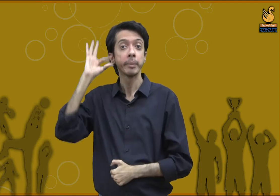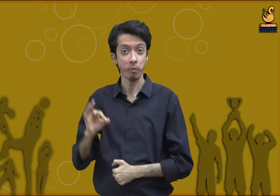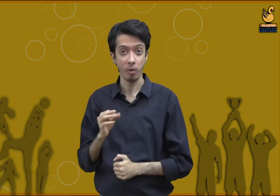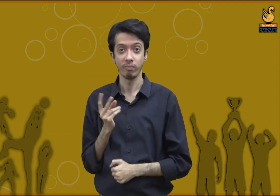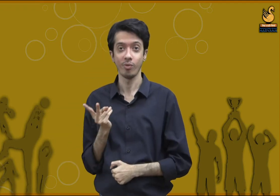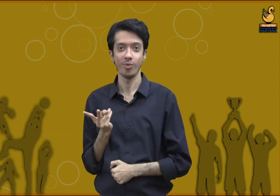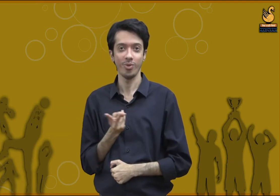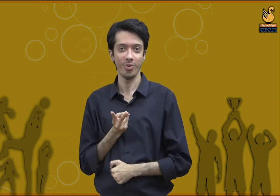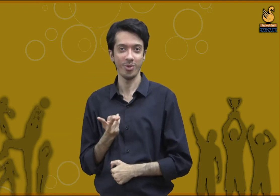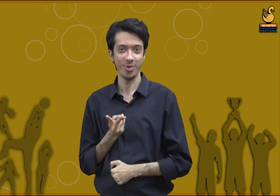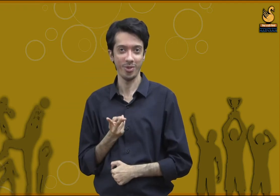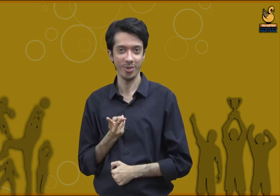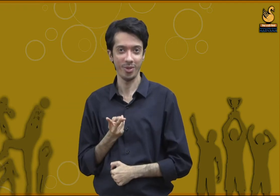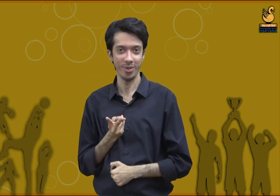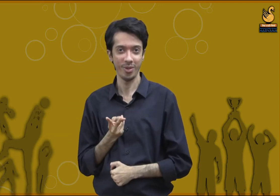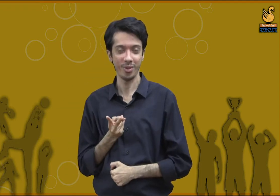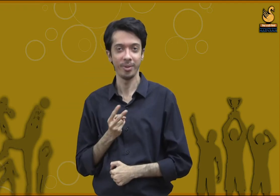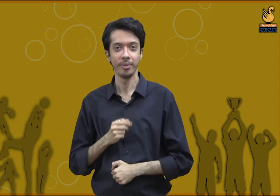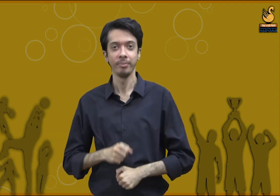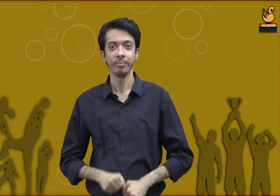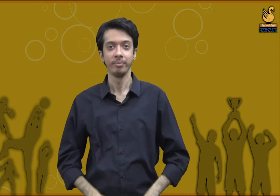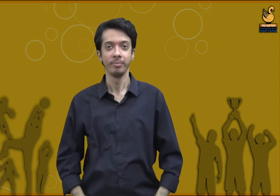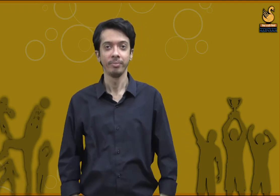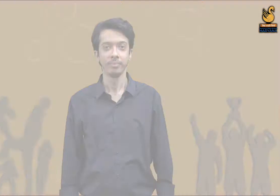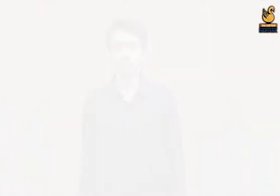So it is important for a person to have both skills.